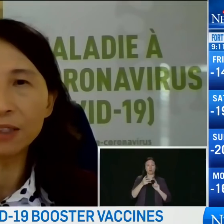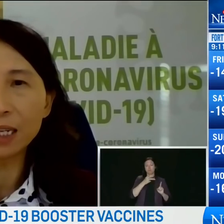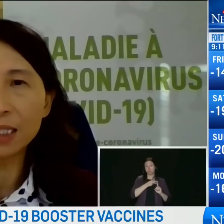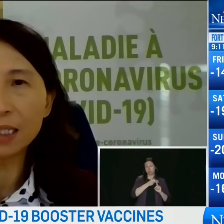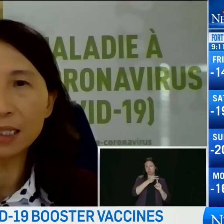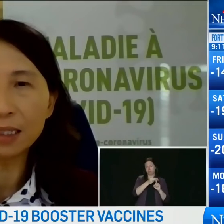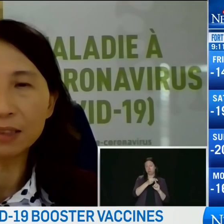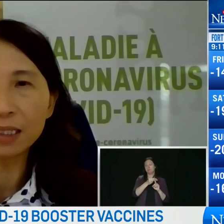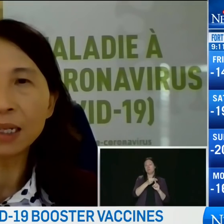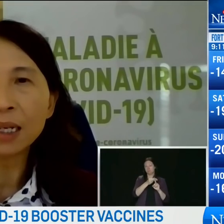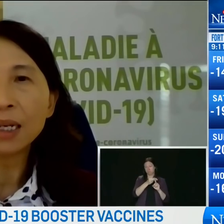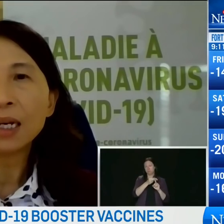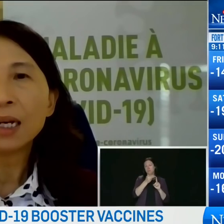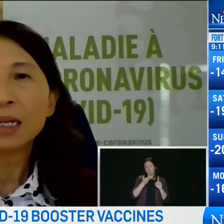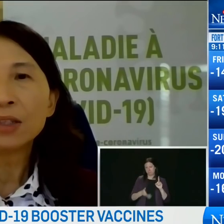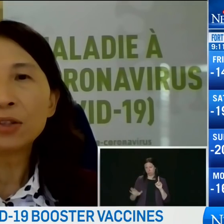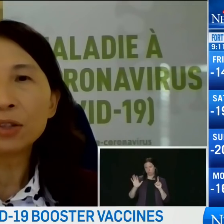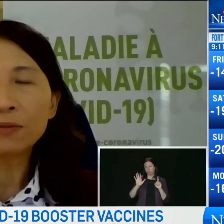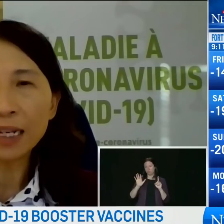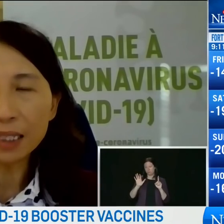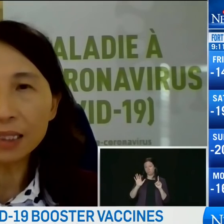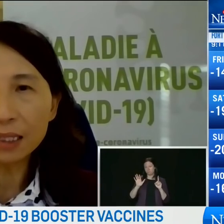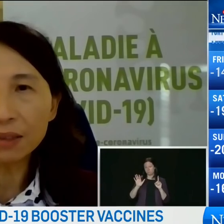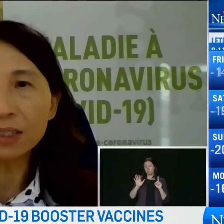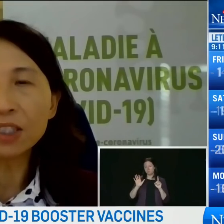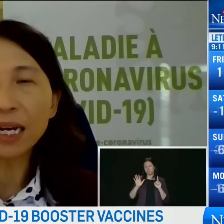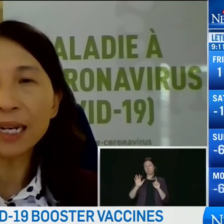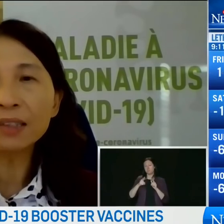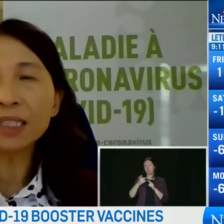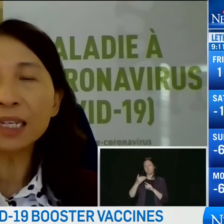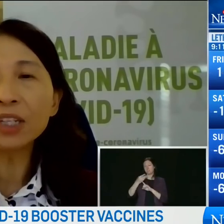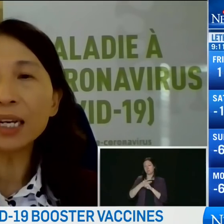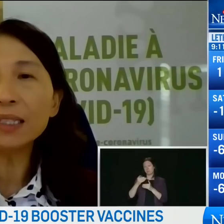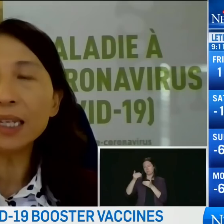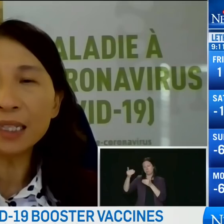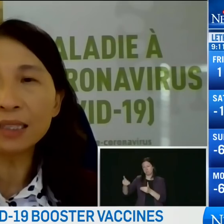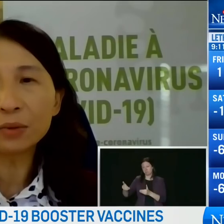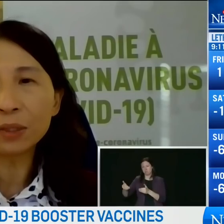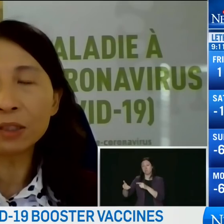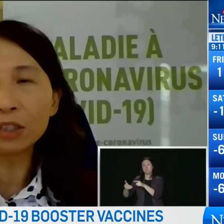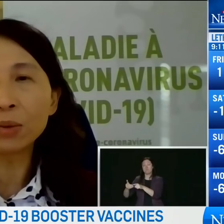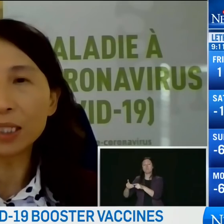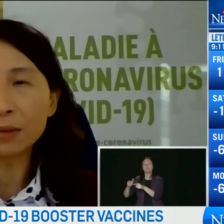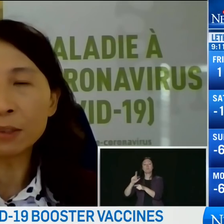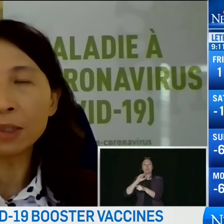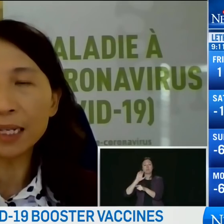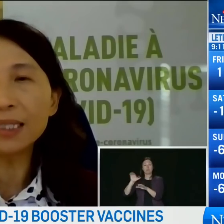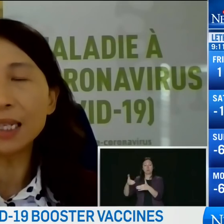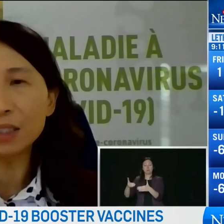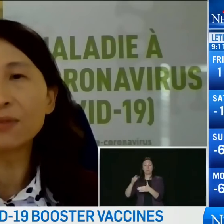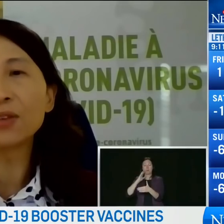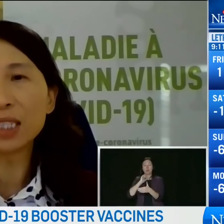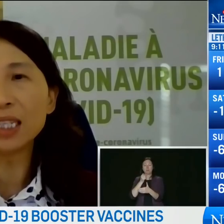VACCINE MAY BE OFFERED SIX MONTHS OR MORE AFTER COMPLETION